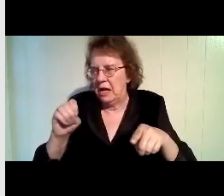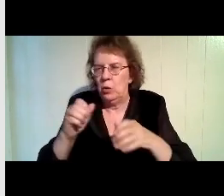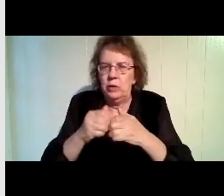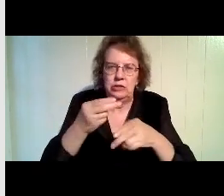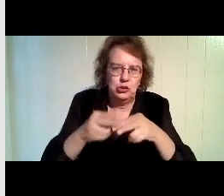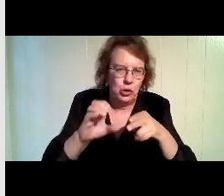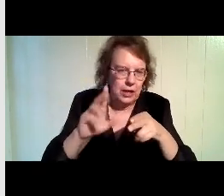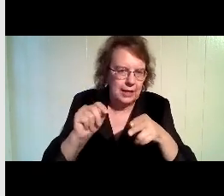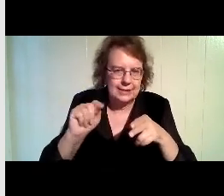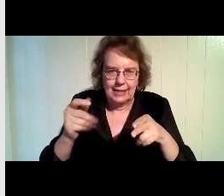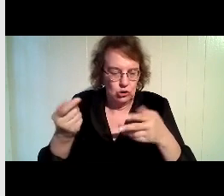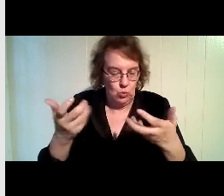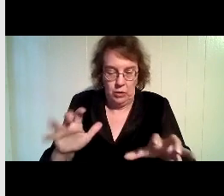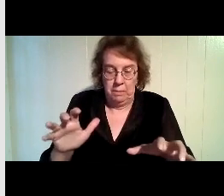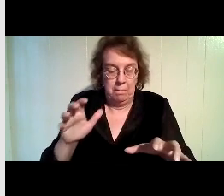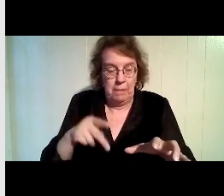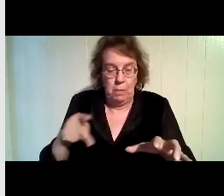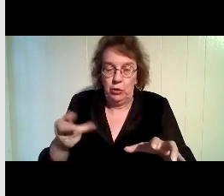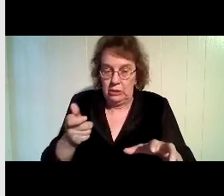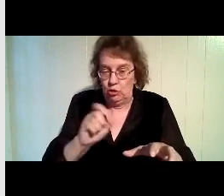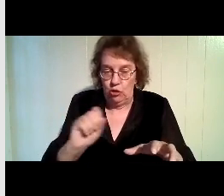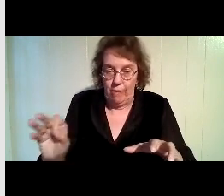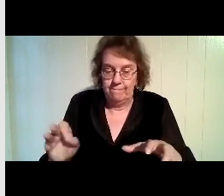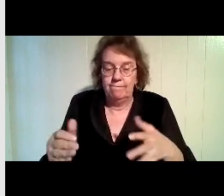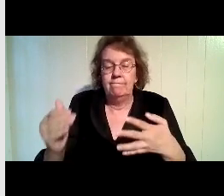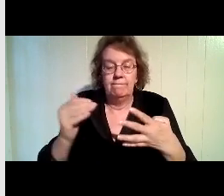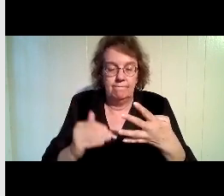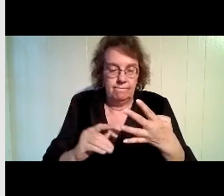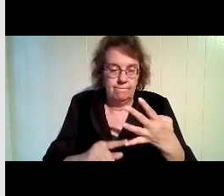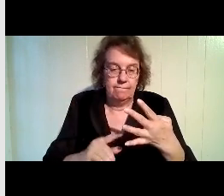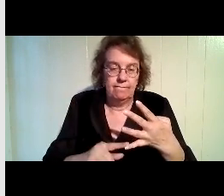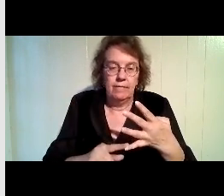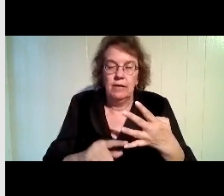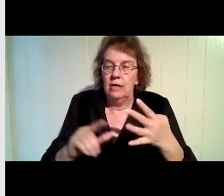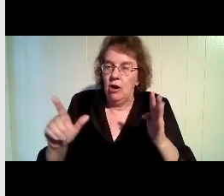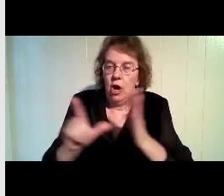power point, turn off. And then there is automatic alternate text, and so this is